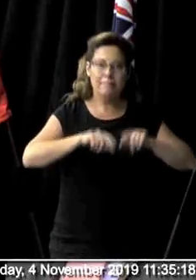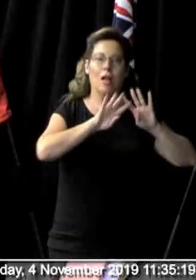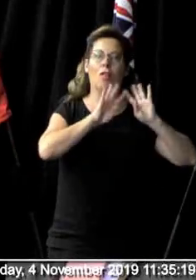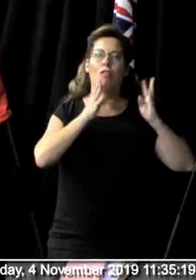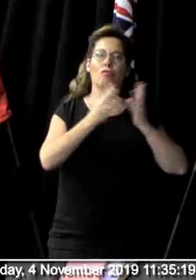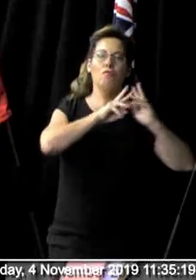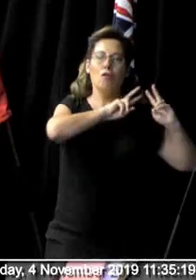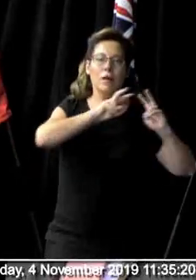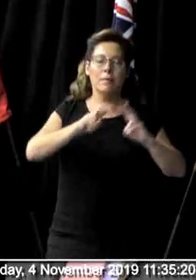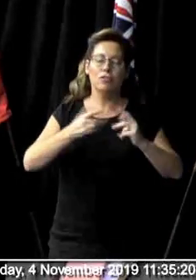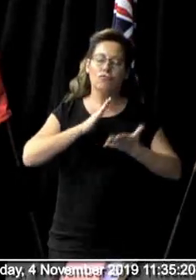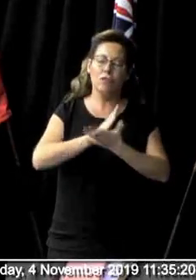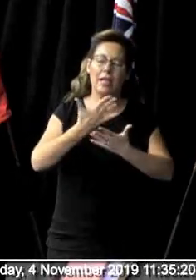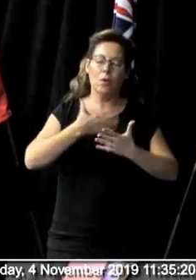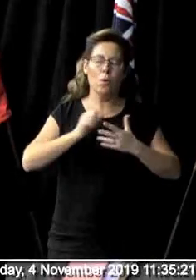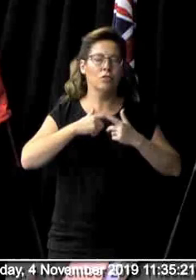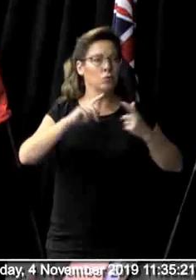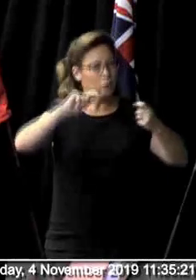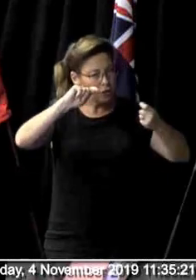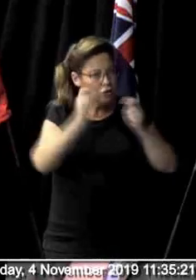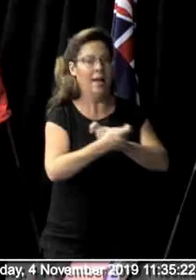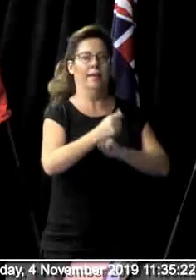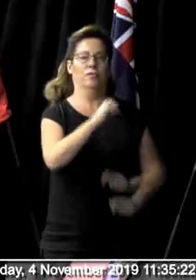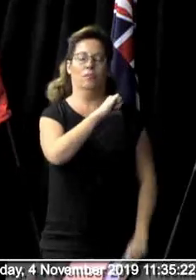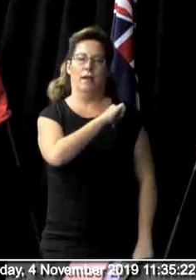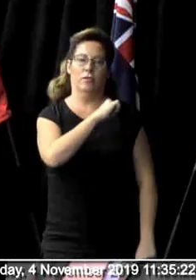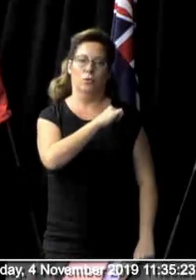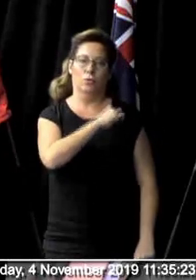to render that kind of thinking a thing of the past.